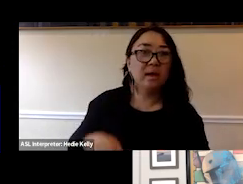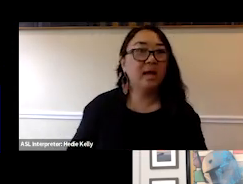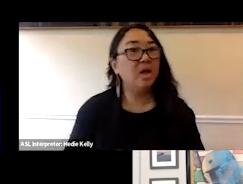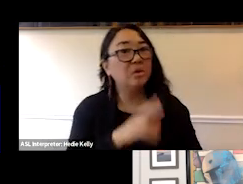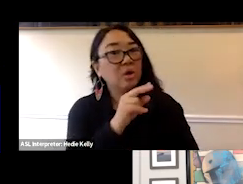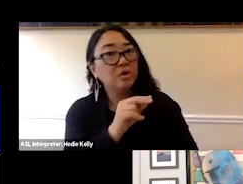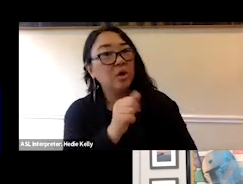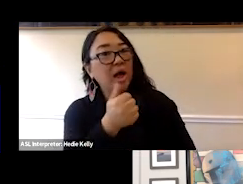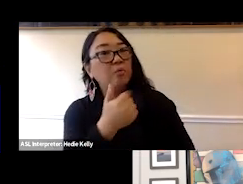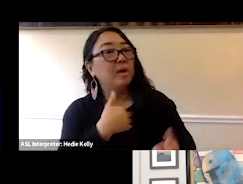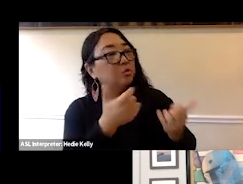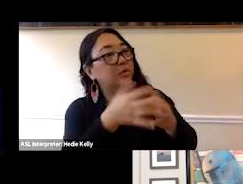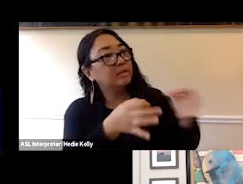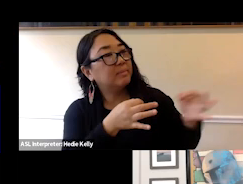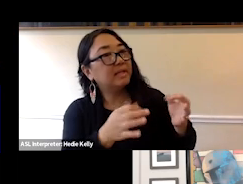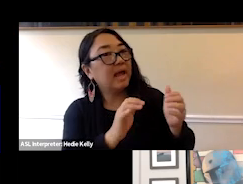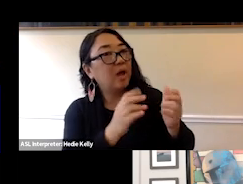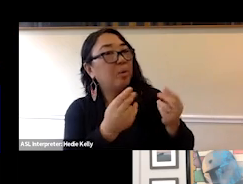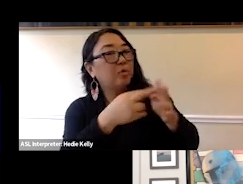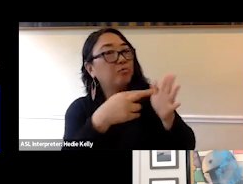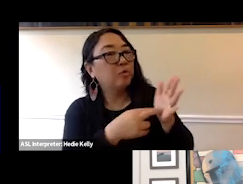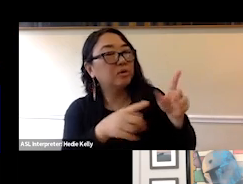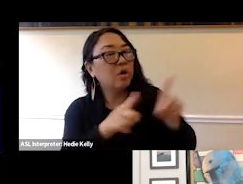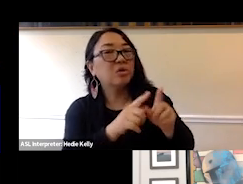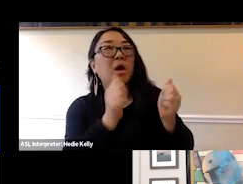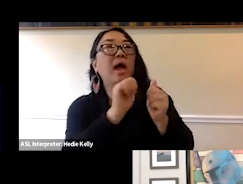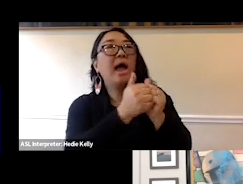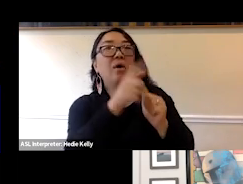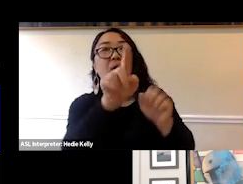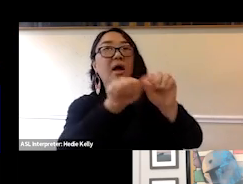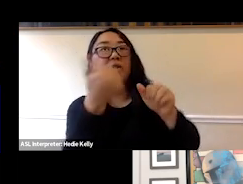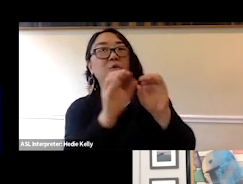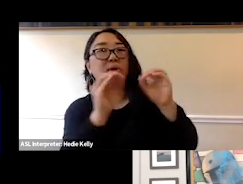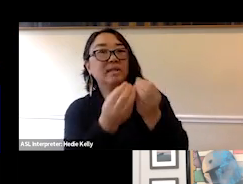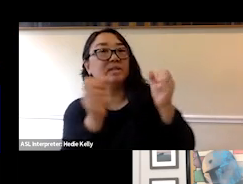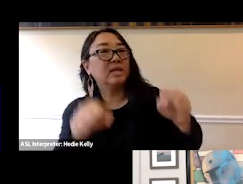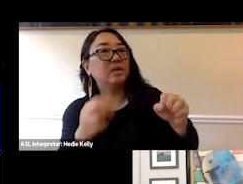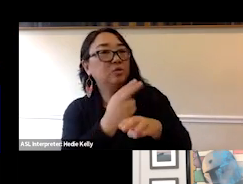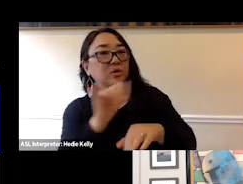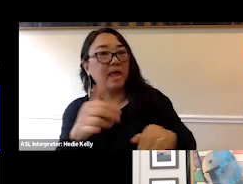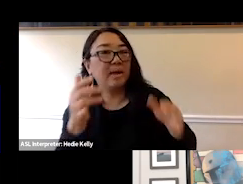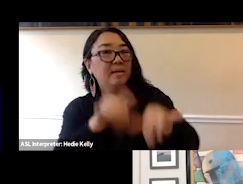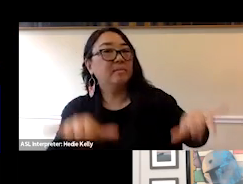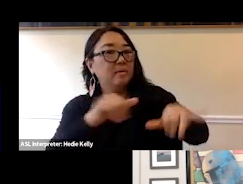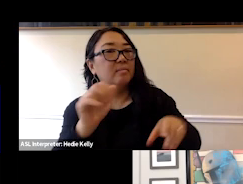organizations could potentially use a similar practice? Oh, sure. So this came up quite a while ago as our